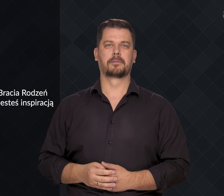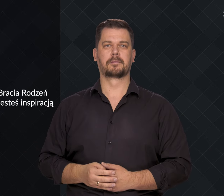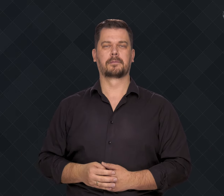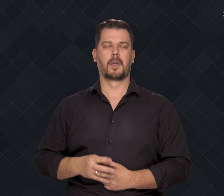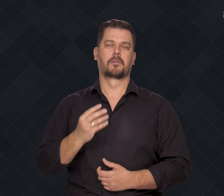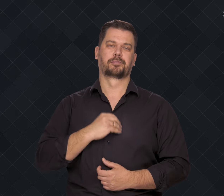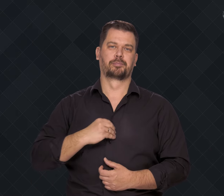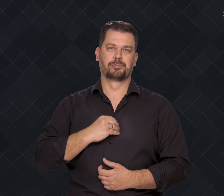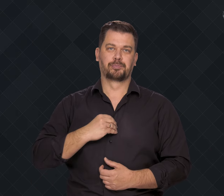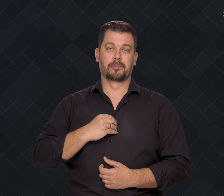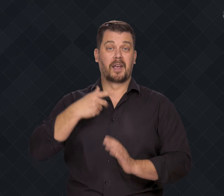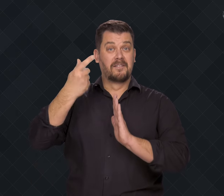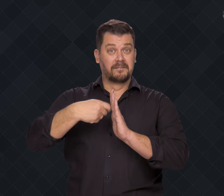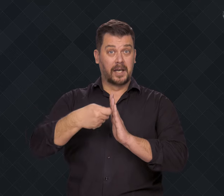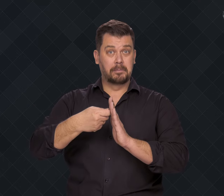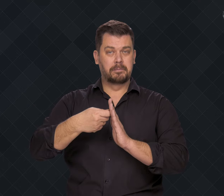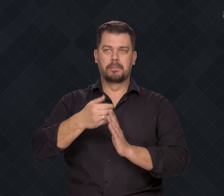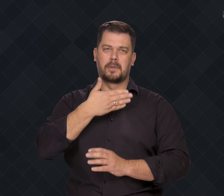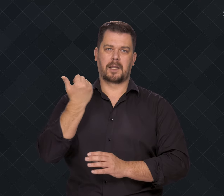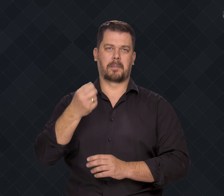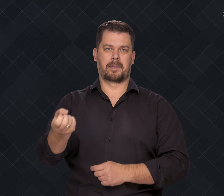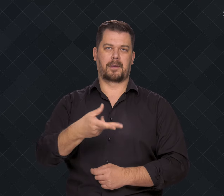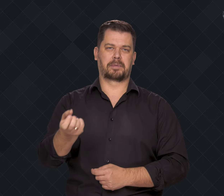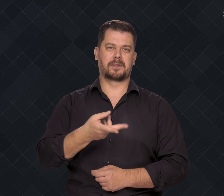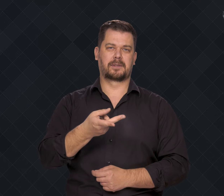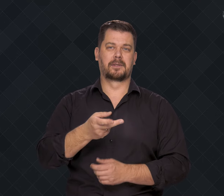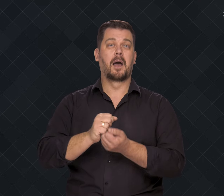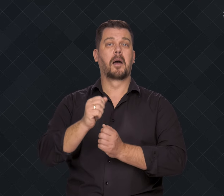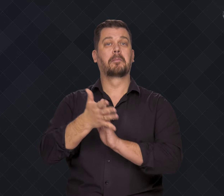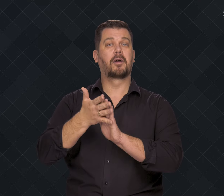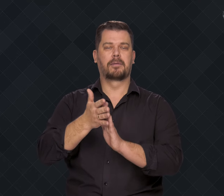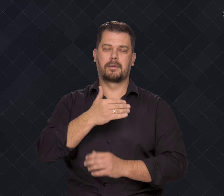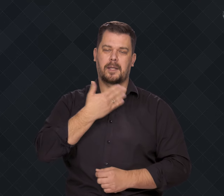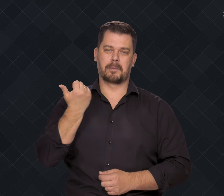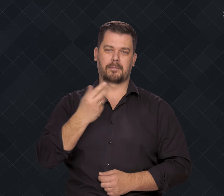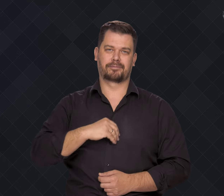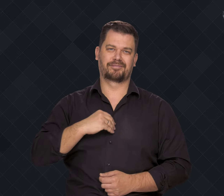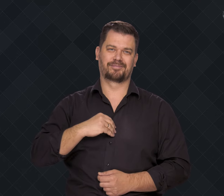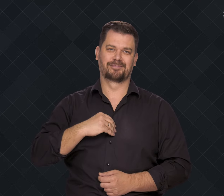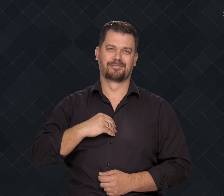Unfortunately, the videos on this channel do not have subtitles or sign language translation.